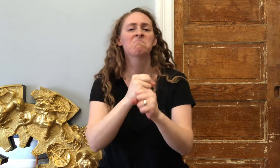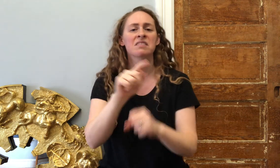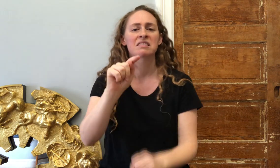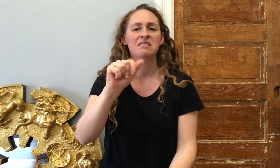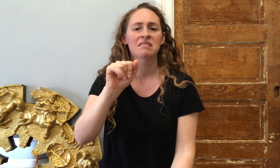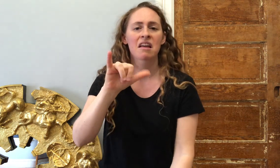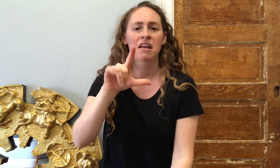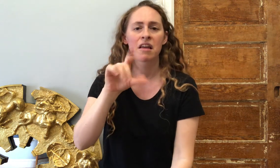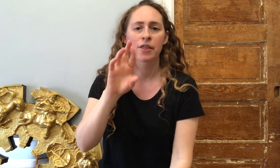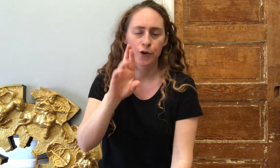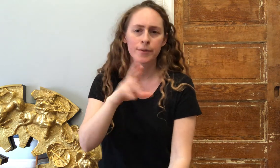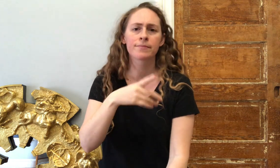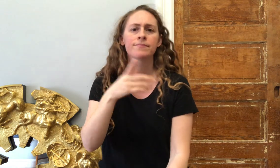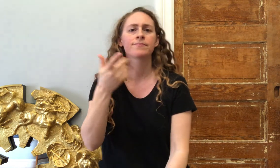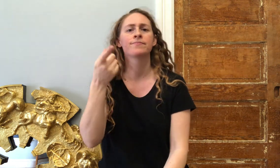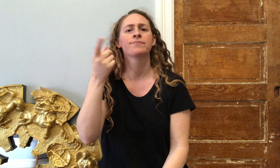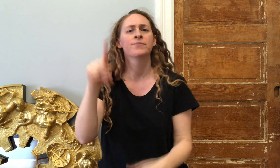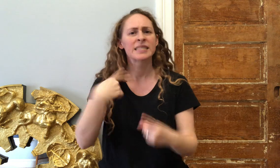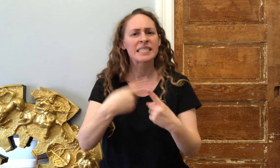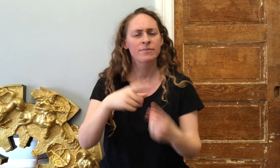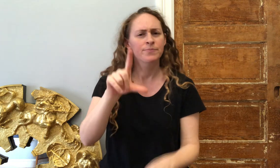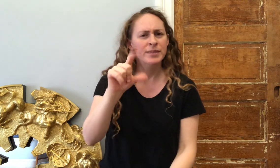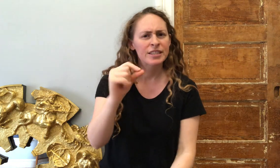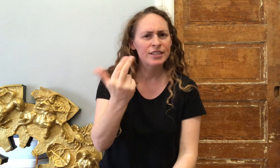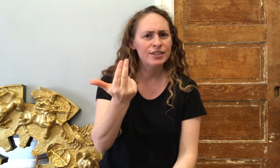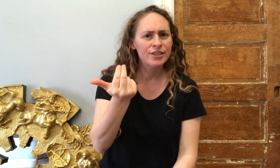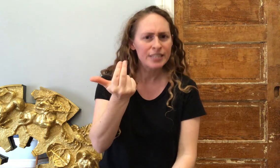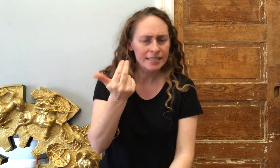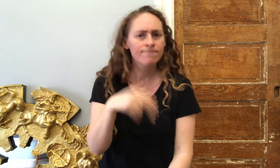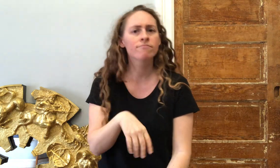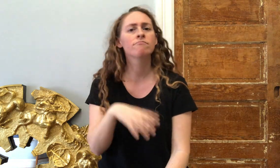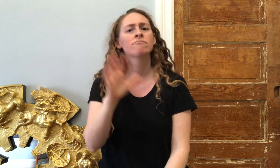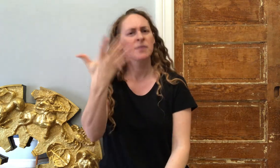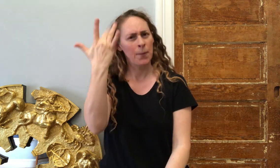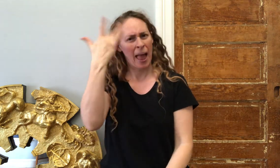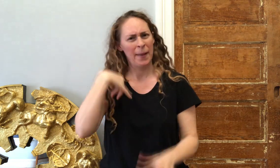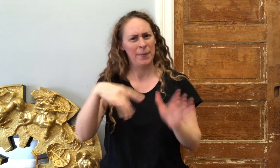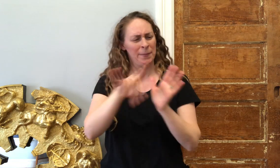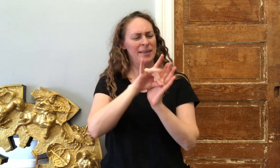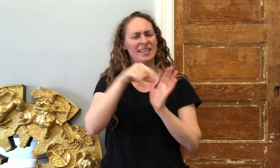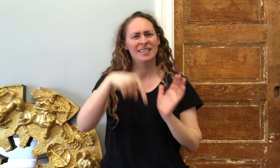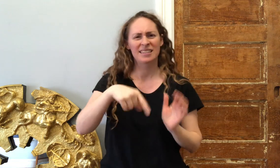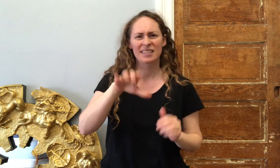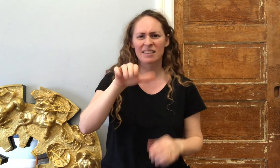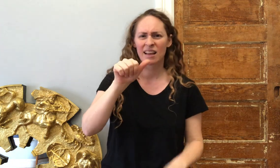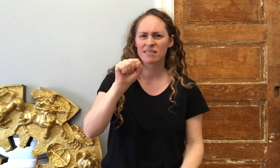I will refer to him as Taylor. This happened in 2013.